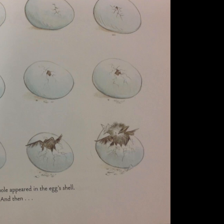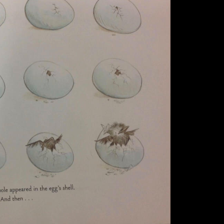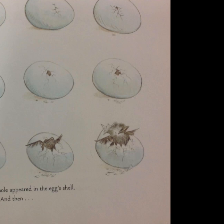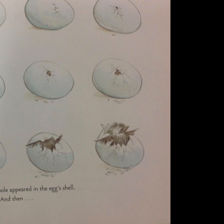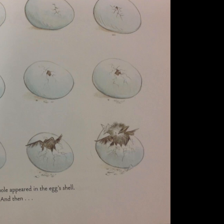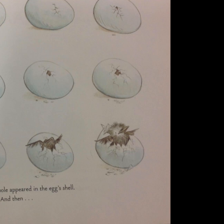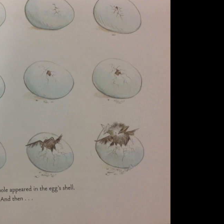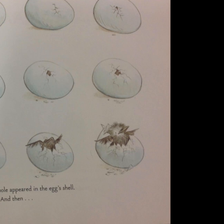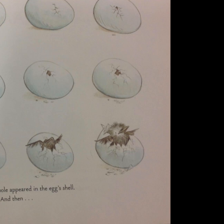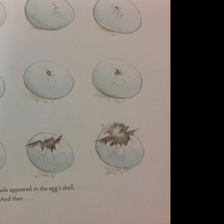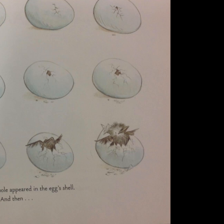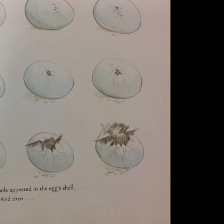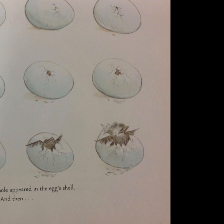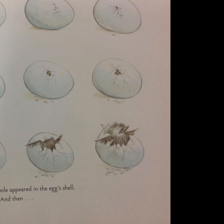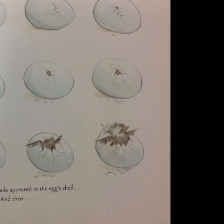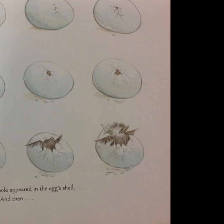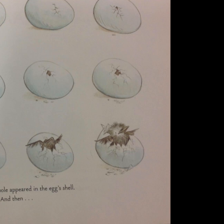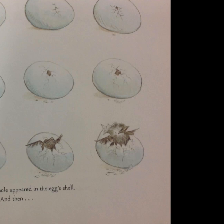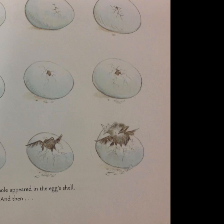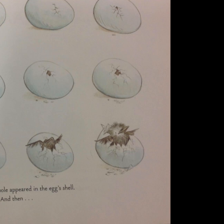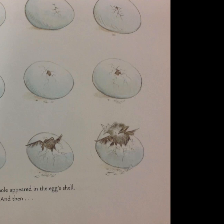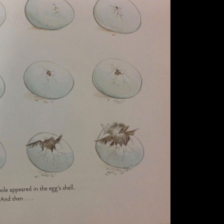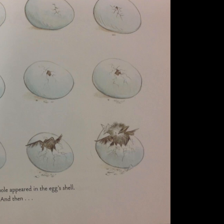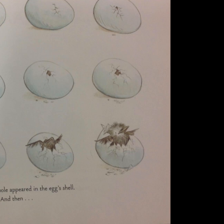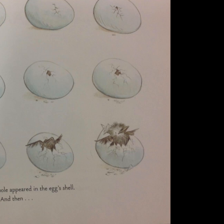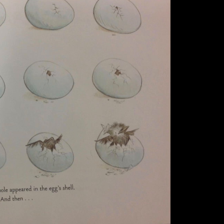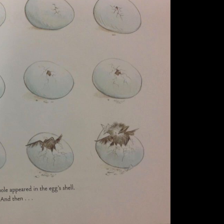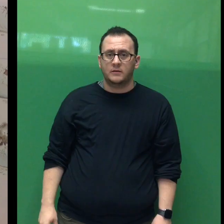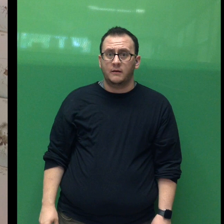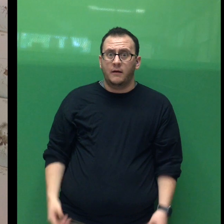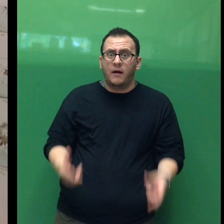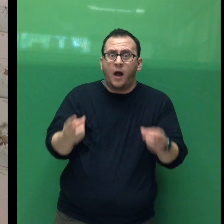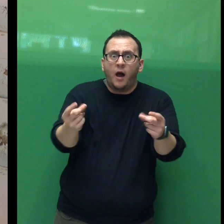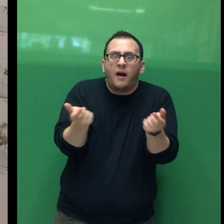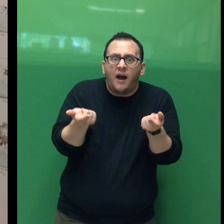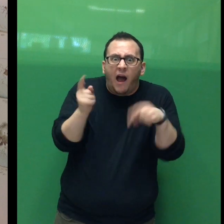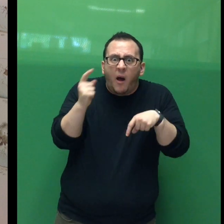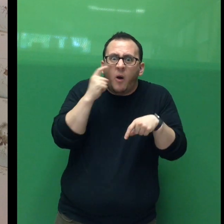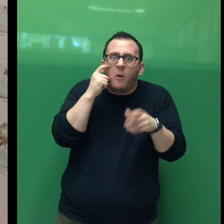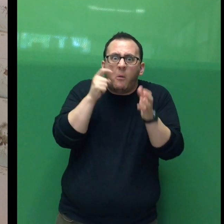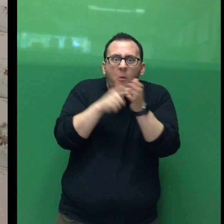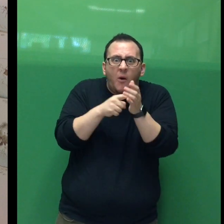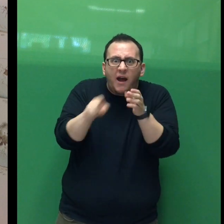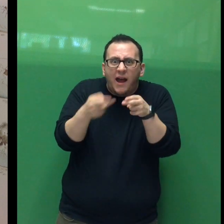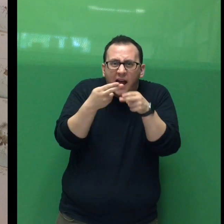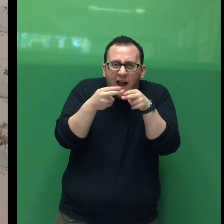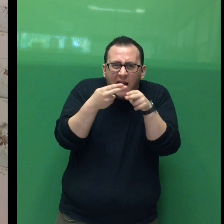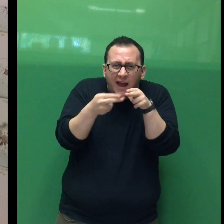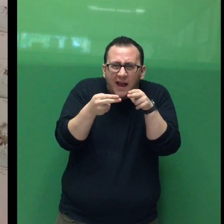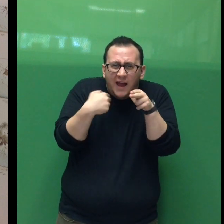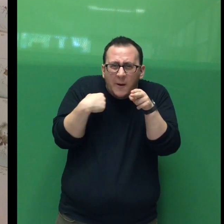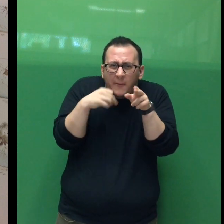The screen splits. On the left: the previously described picture. On the right: Linden signs using American Sign Language.]